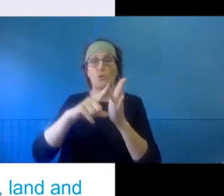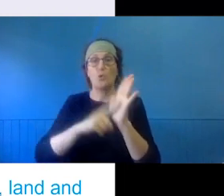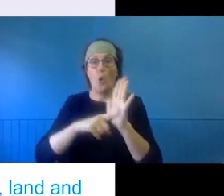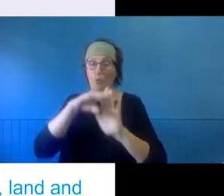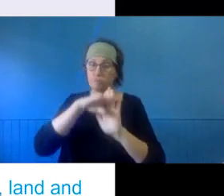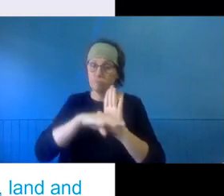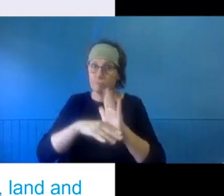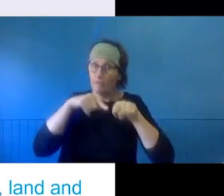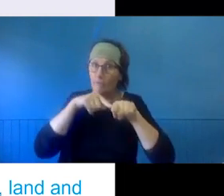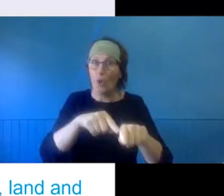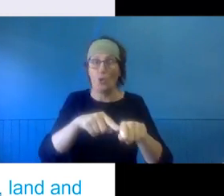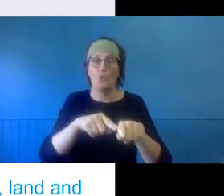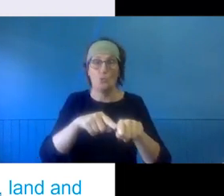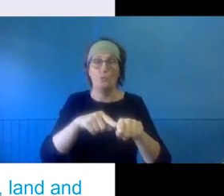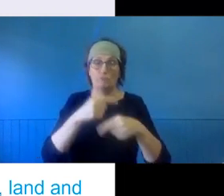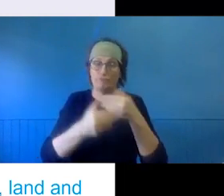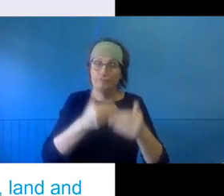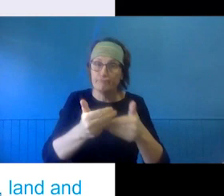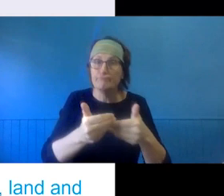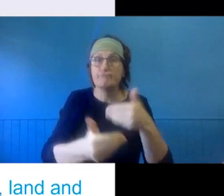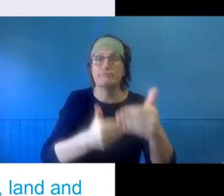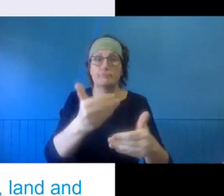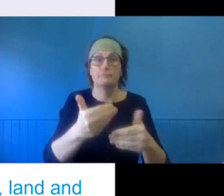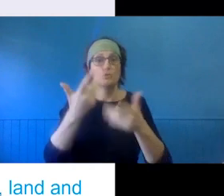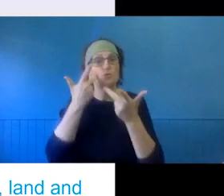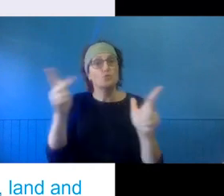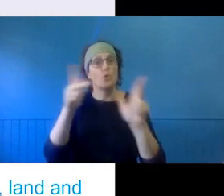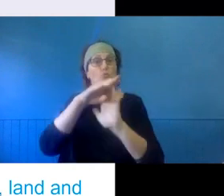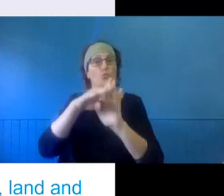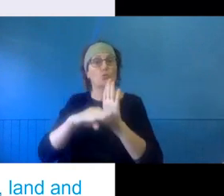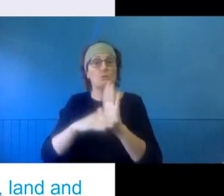articulation of those rules but it may be, for example, men's and